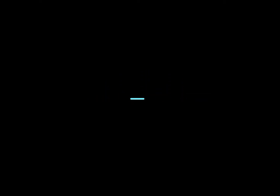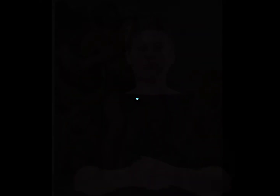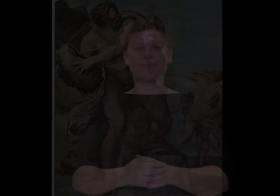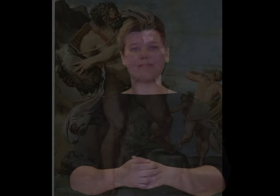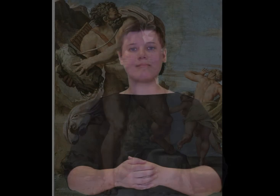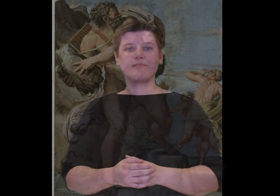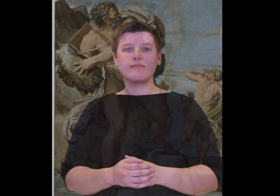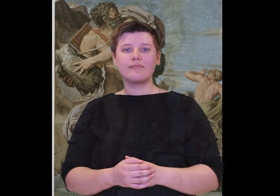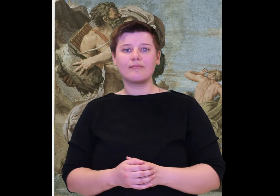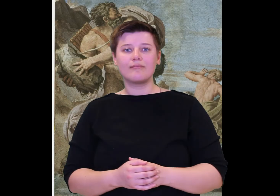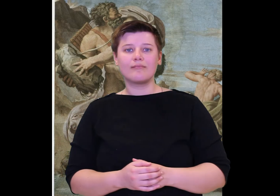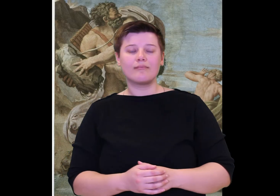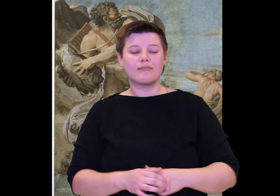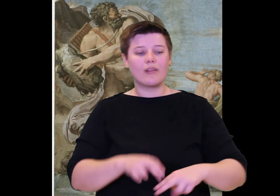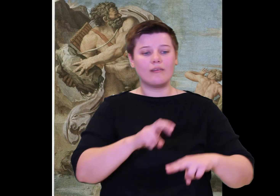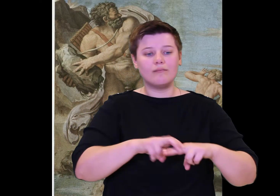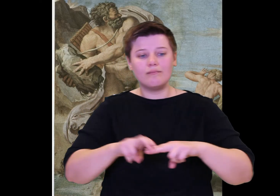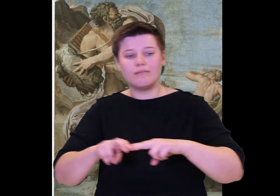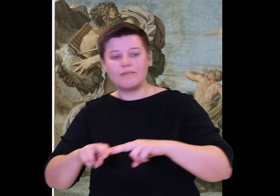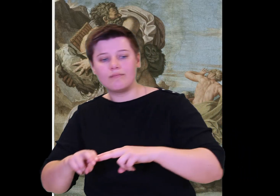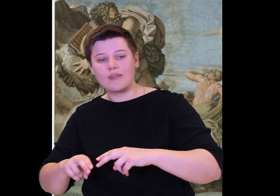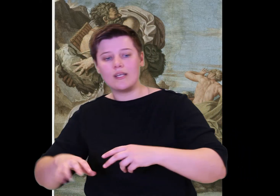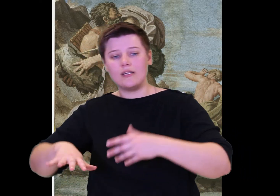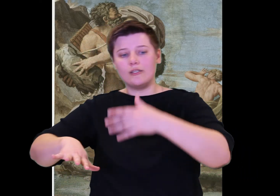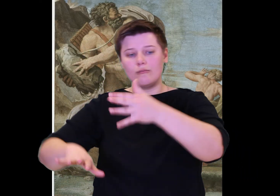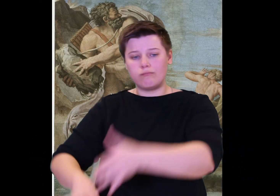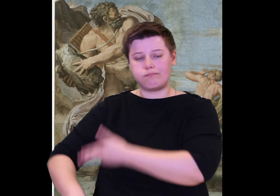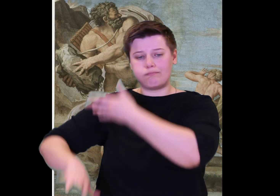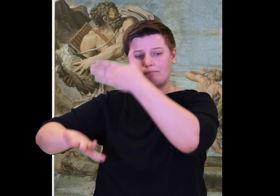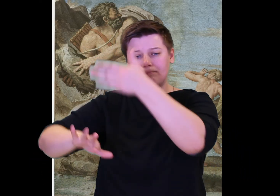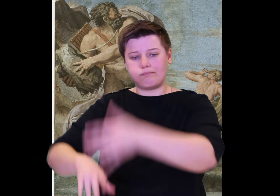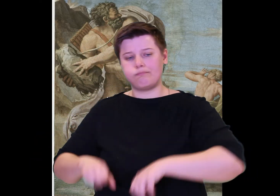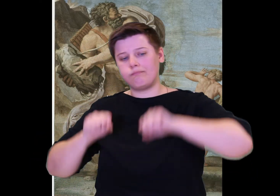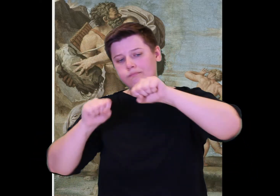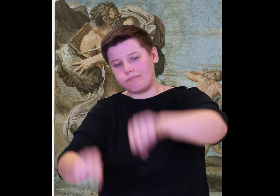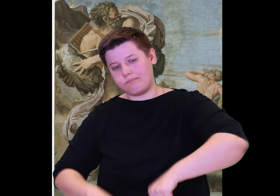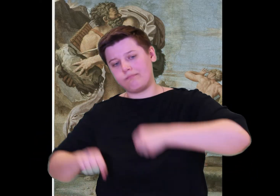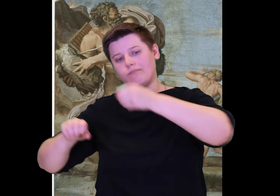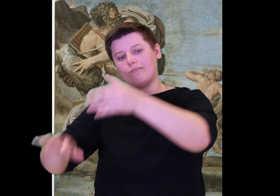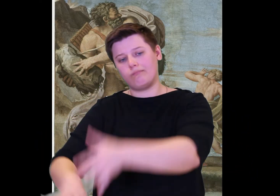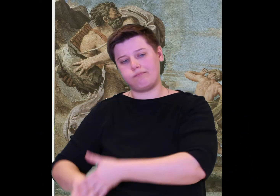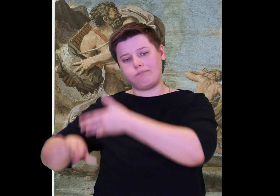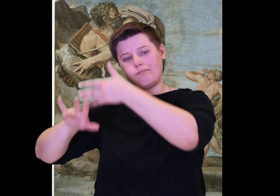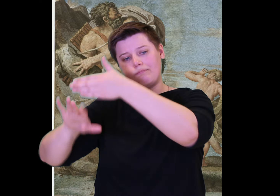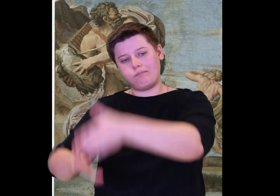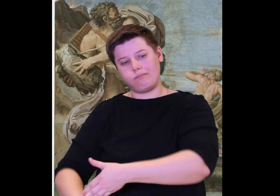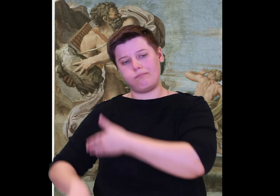There on the shore, I slaughtered him for Zeus, the son of Cronus, god of Dark